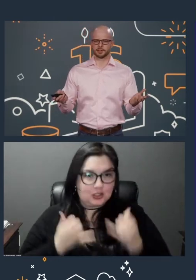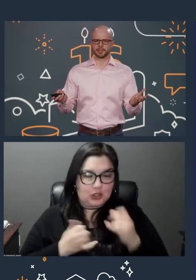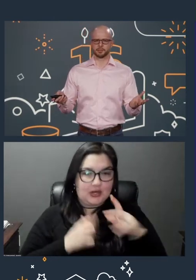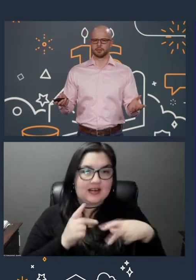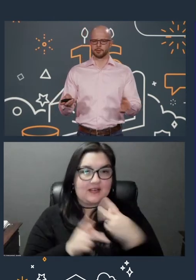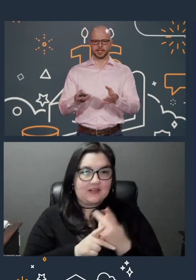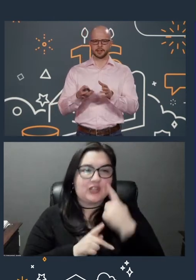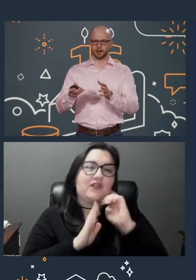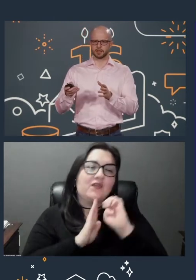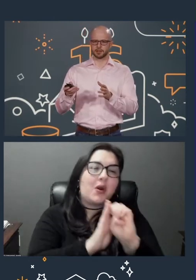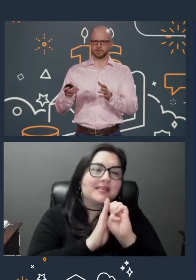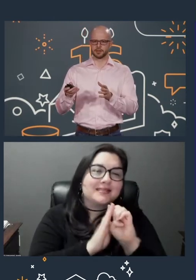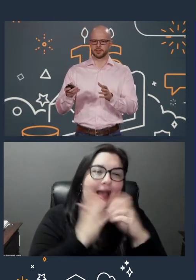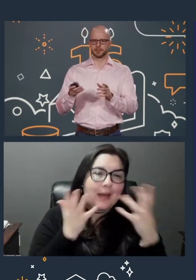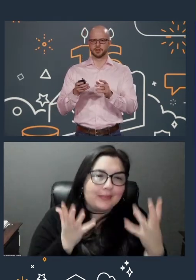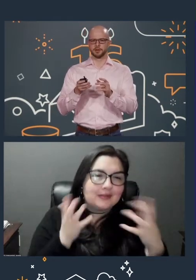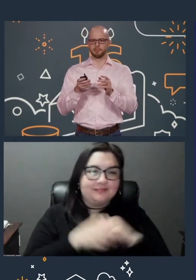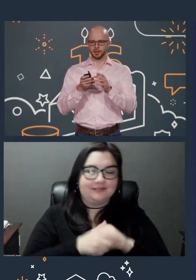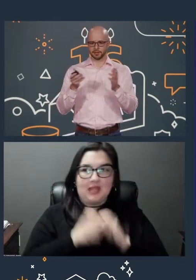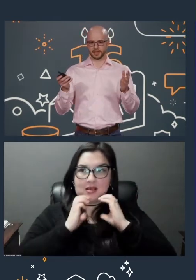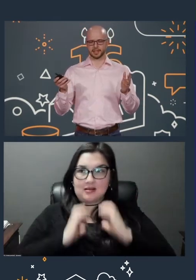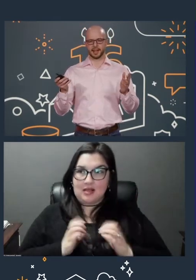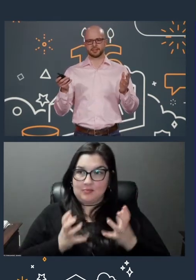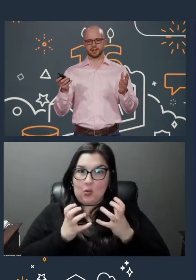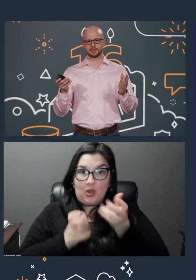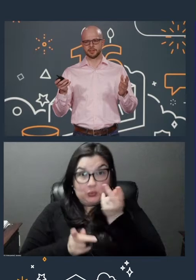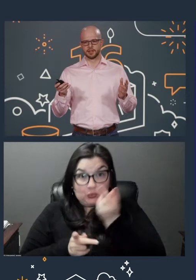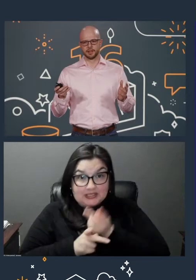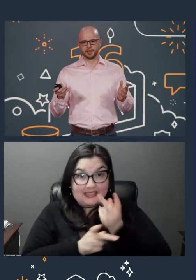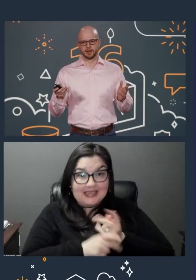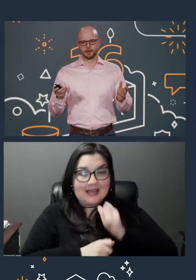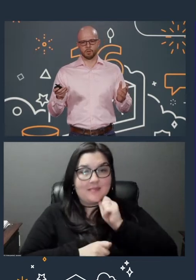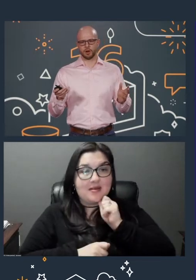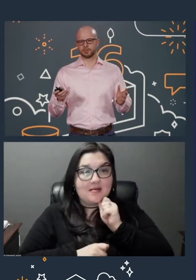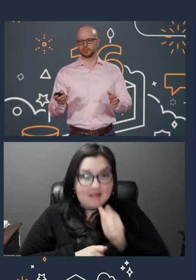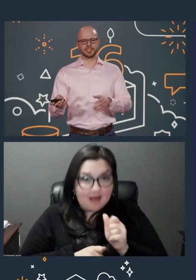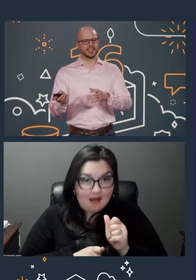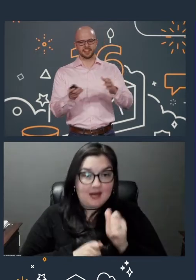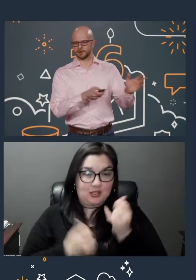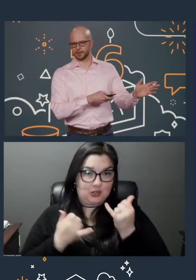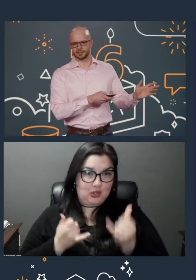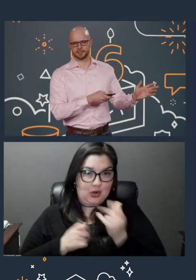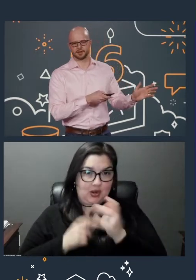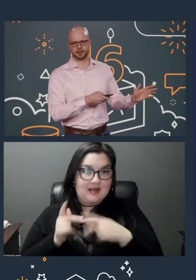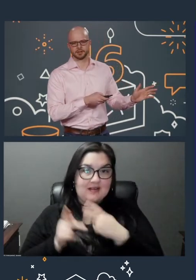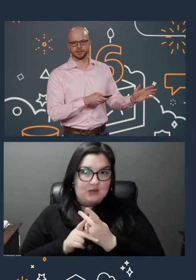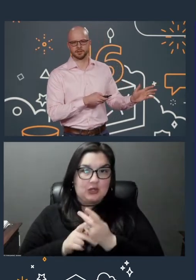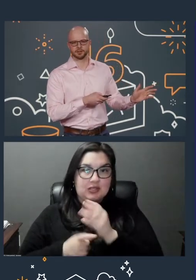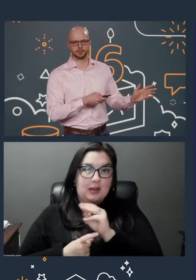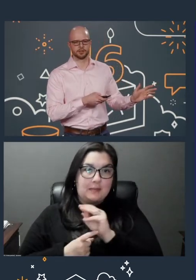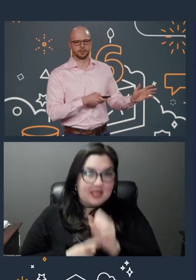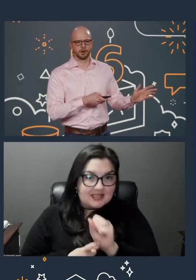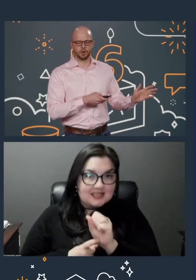to keep three non-current versions in millisecond access while deleting the rest of their non-current versions,